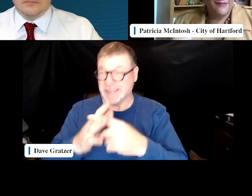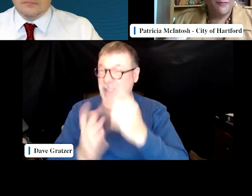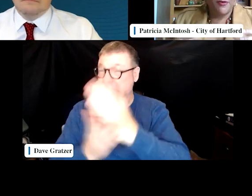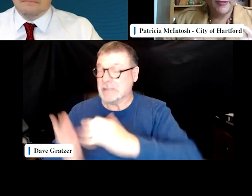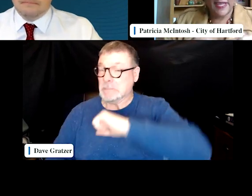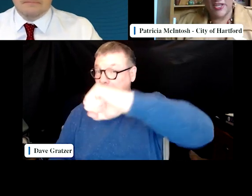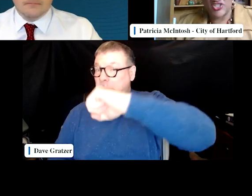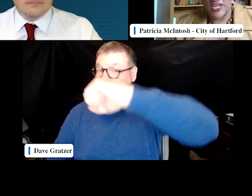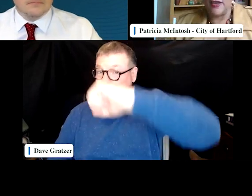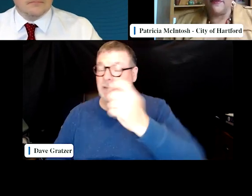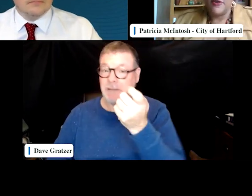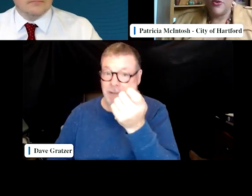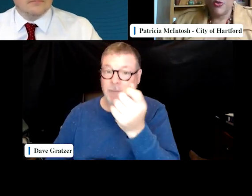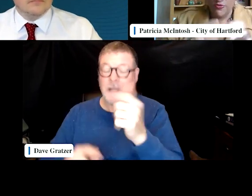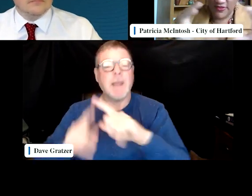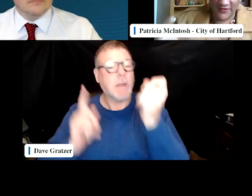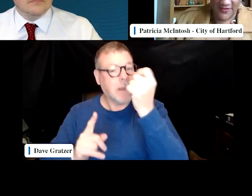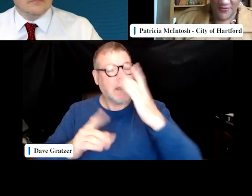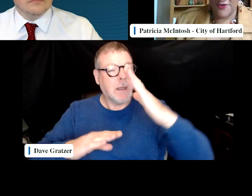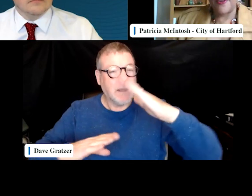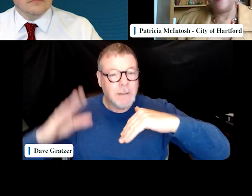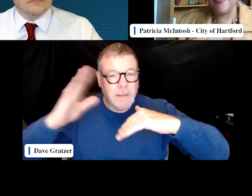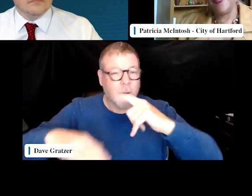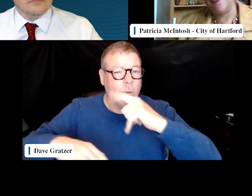as we broke down that shell of who the peer is